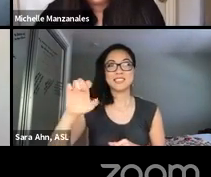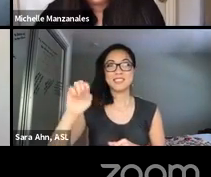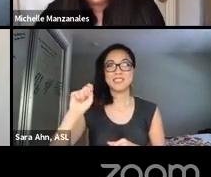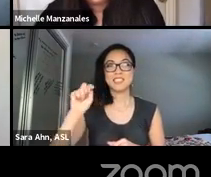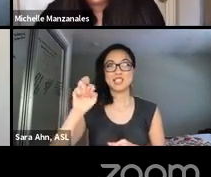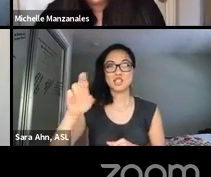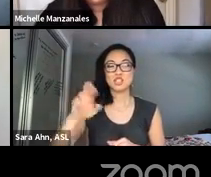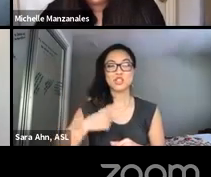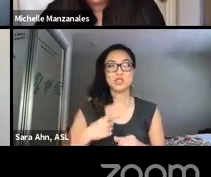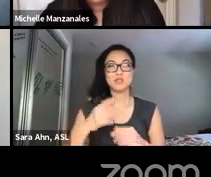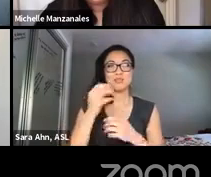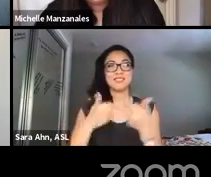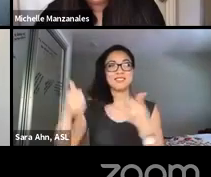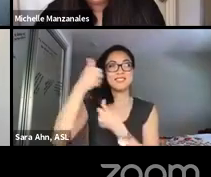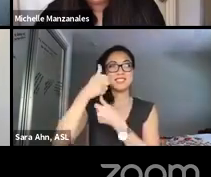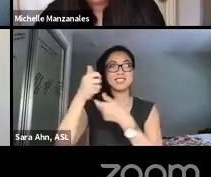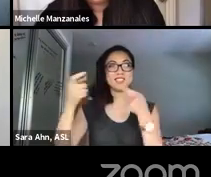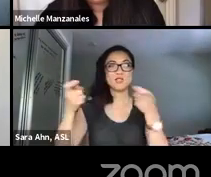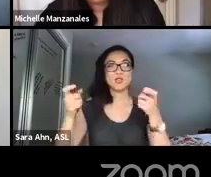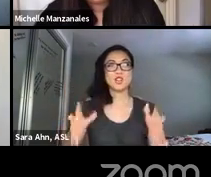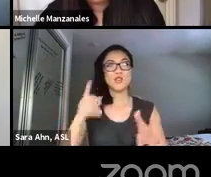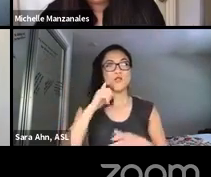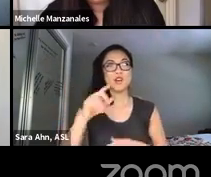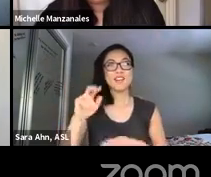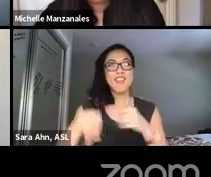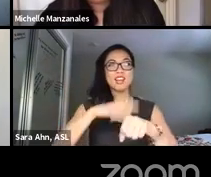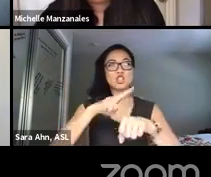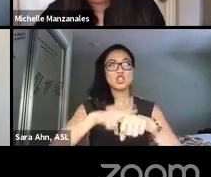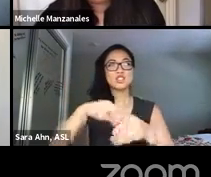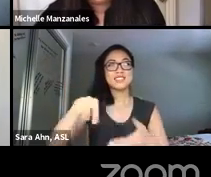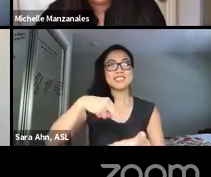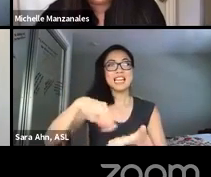lighter side, my hair is dark brown. I'm wearing glasses.